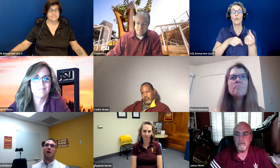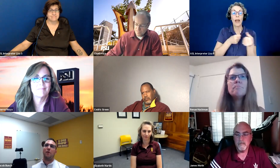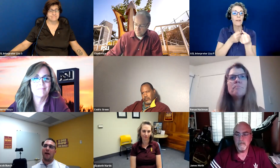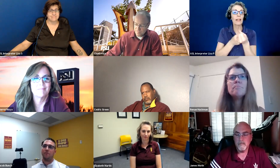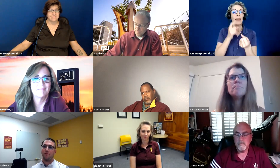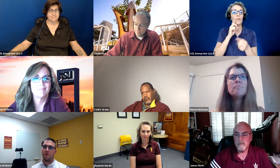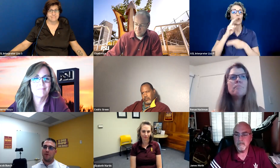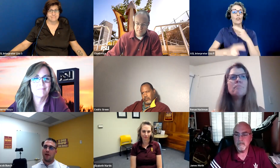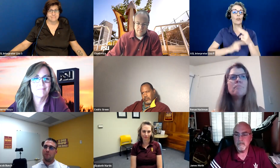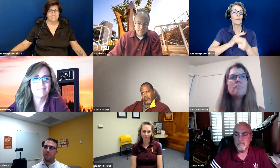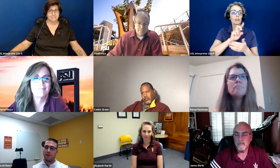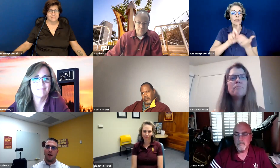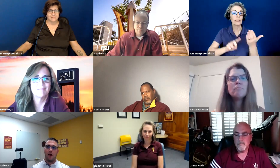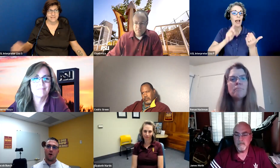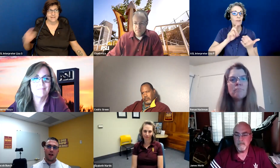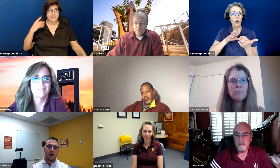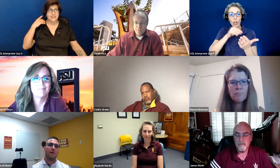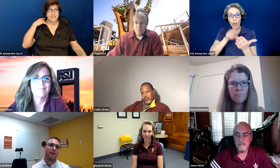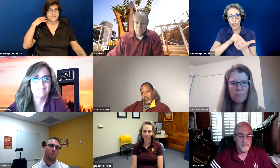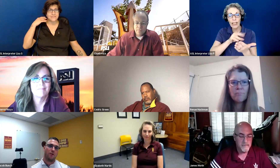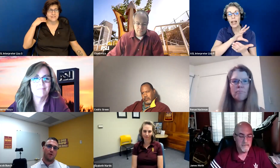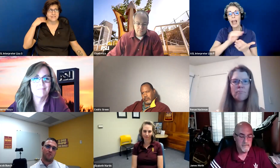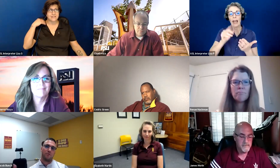and for the accommodation coordination